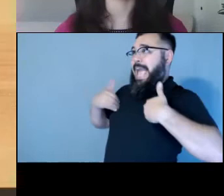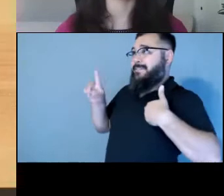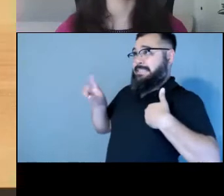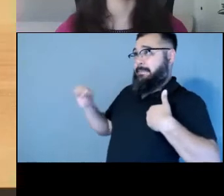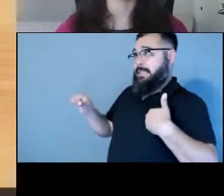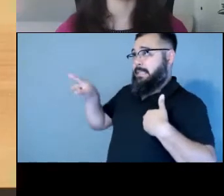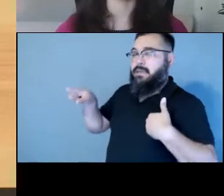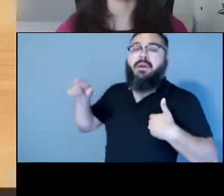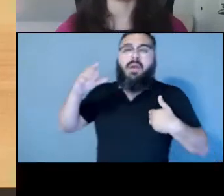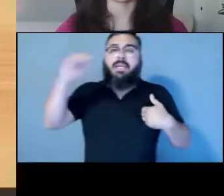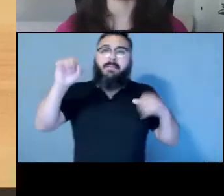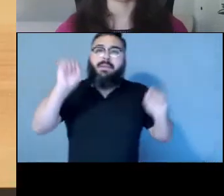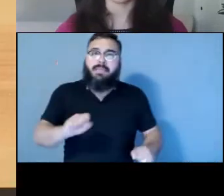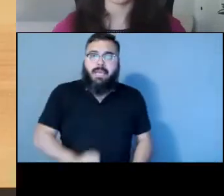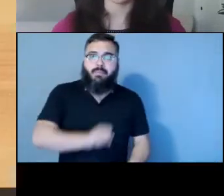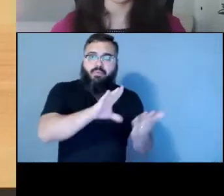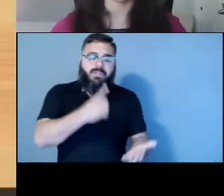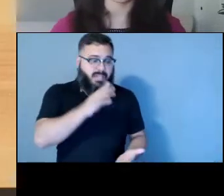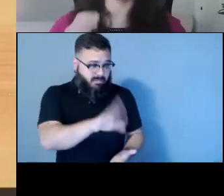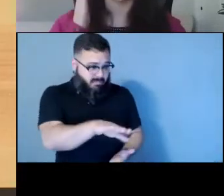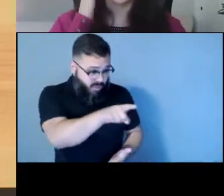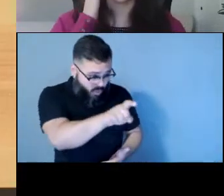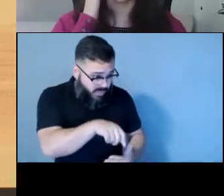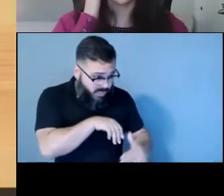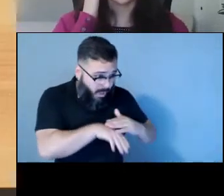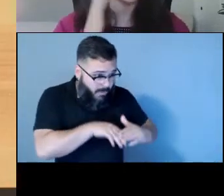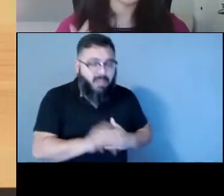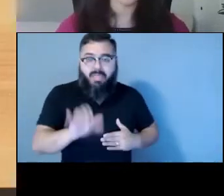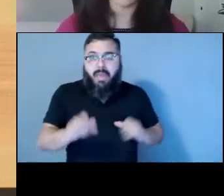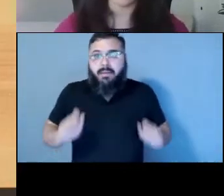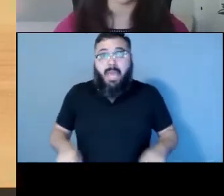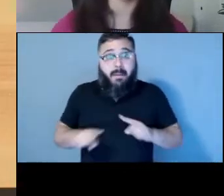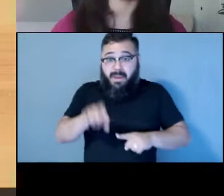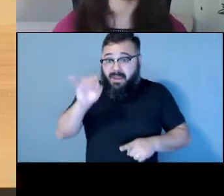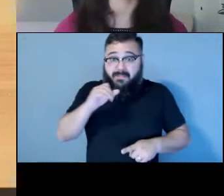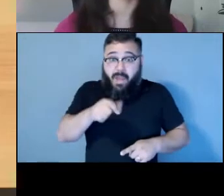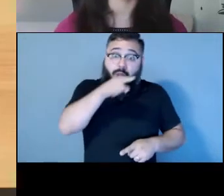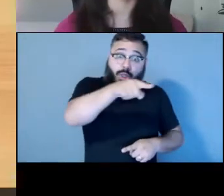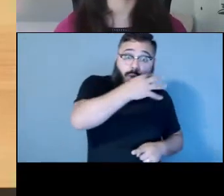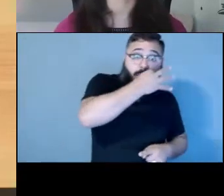then they can approach them and ask of the accommodation, but otherwise that's not what the employer should be doing.